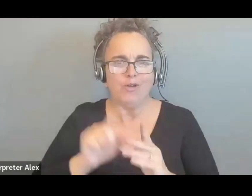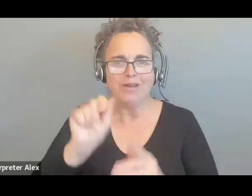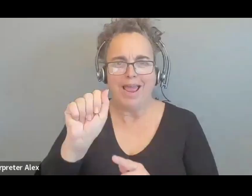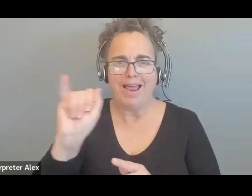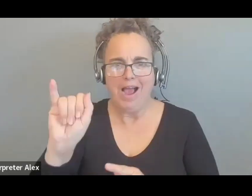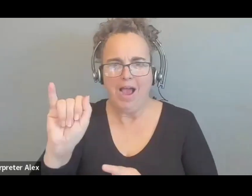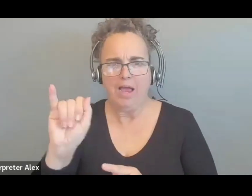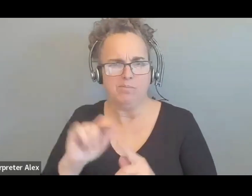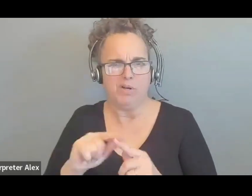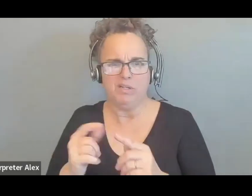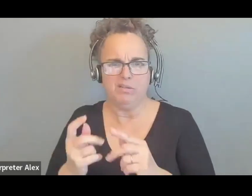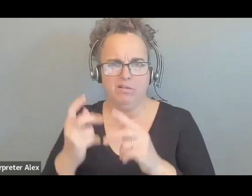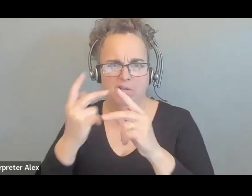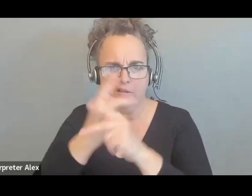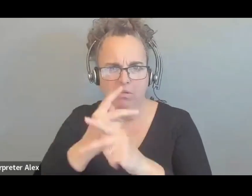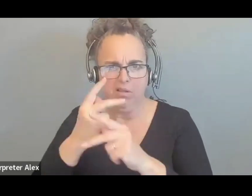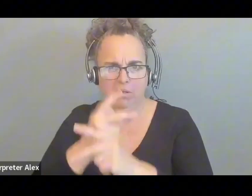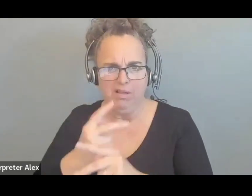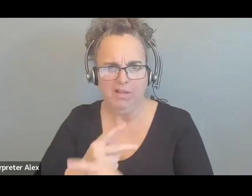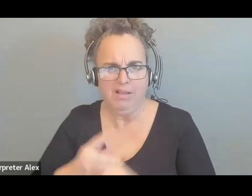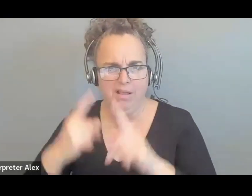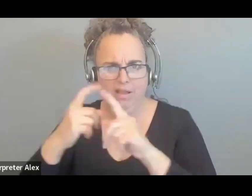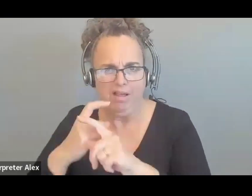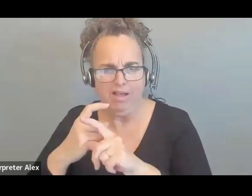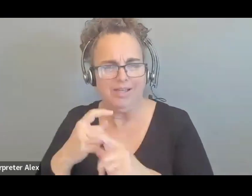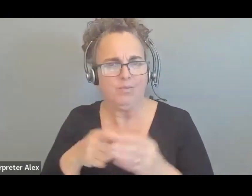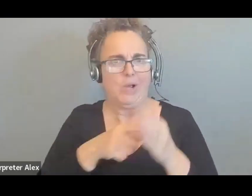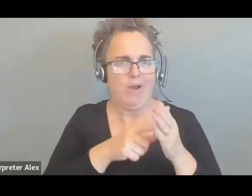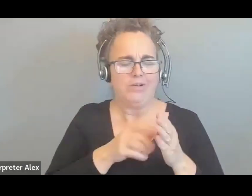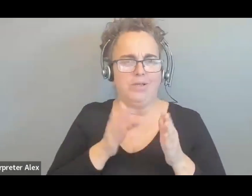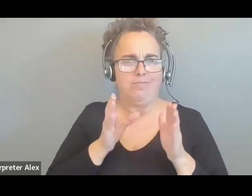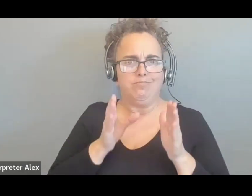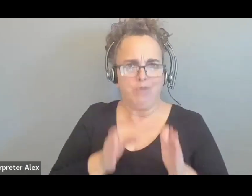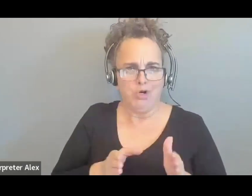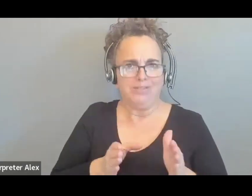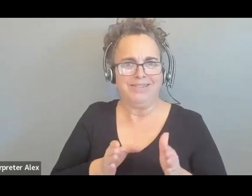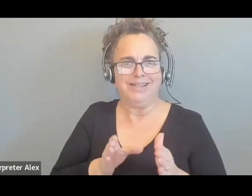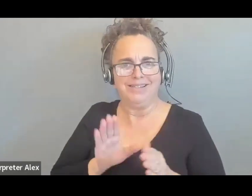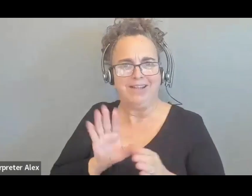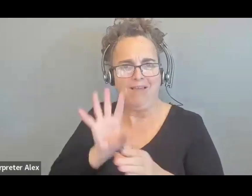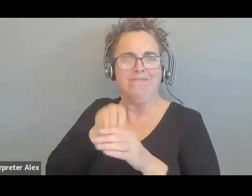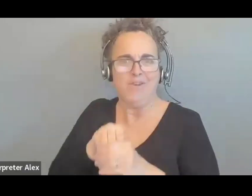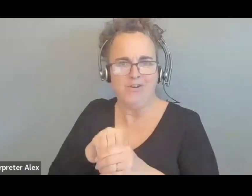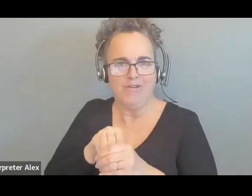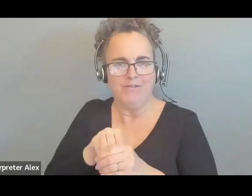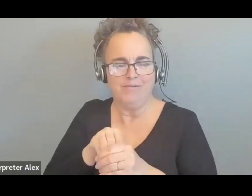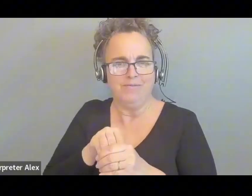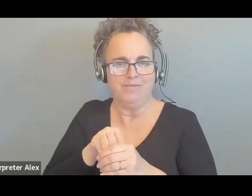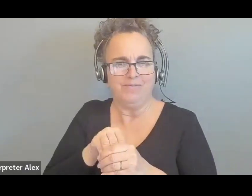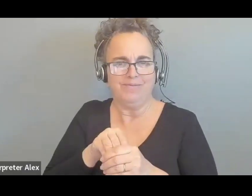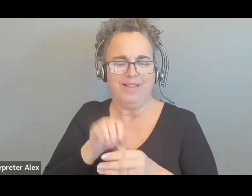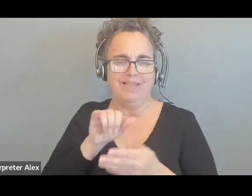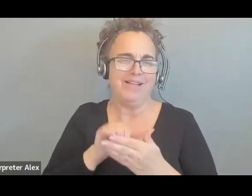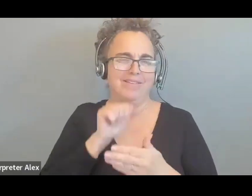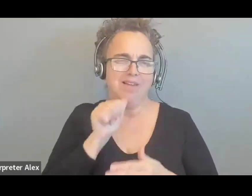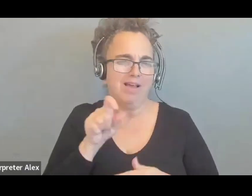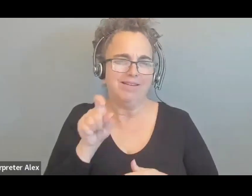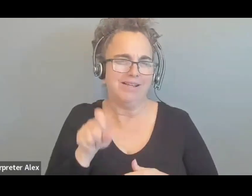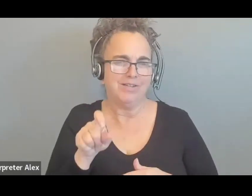and it gets more complicated, there still has to be like a human capability component and it's not necessarily always like the bigger,